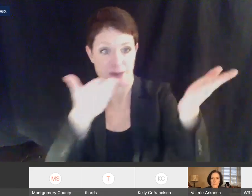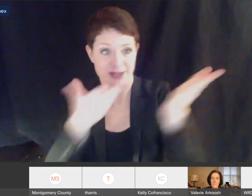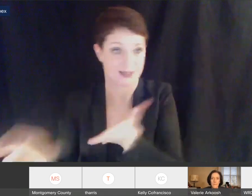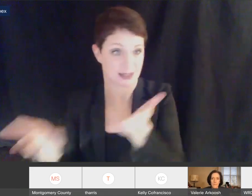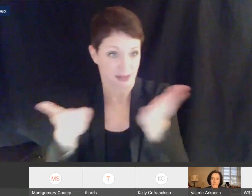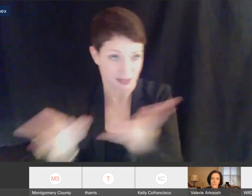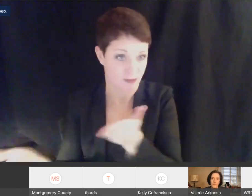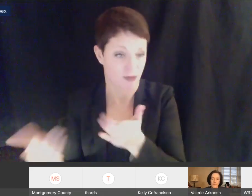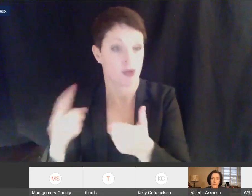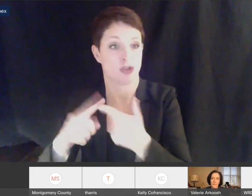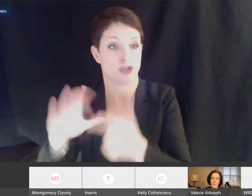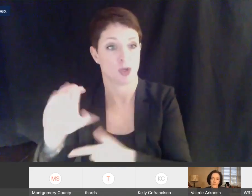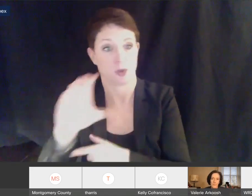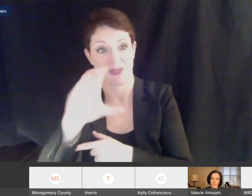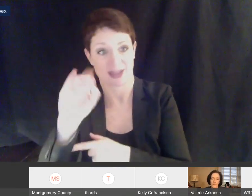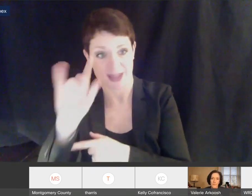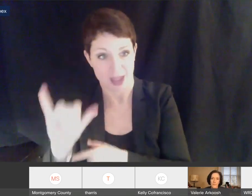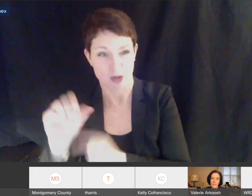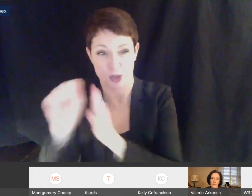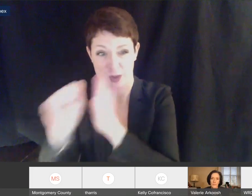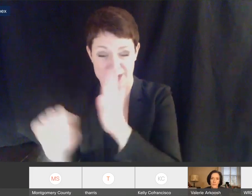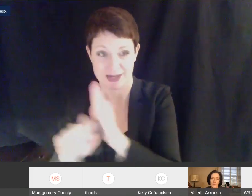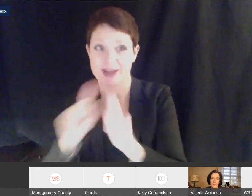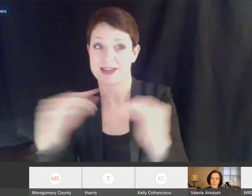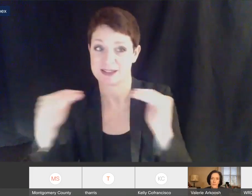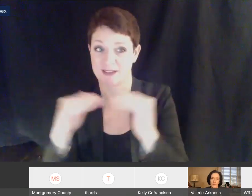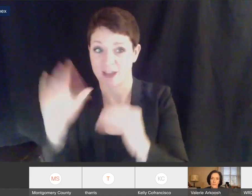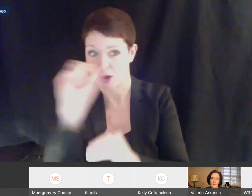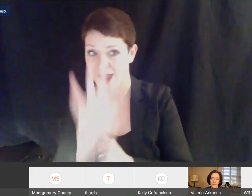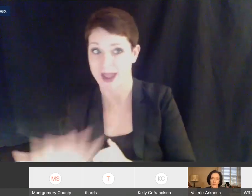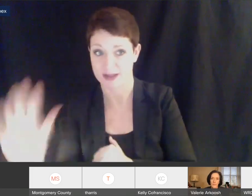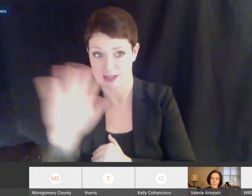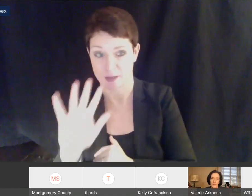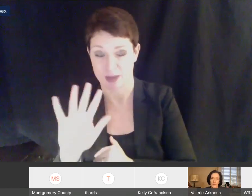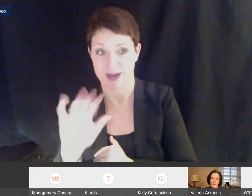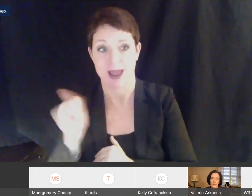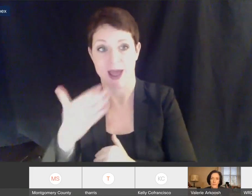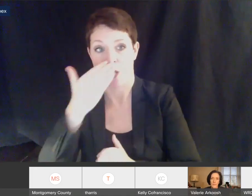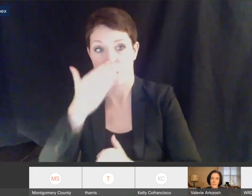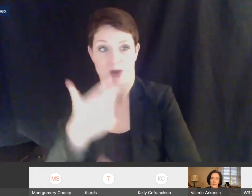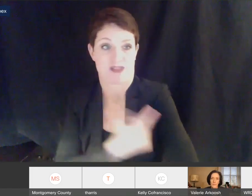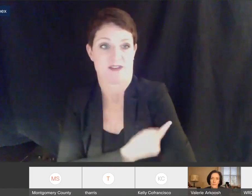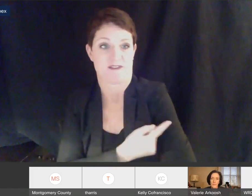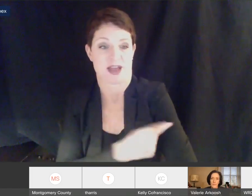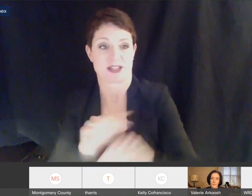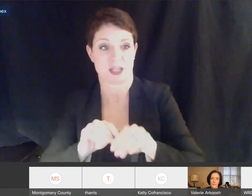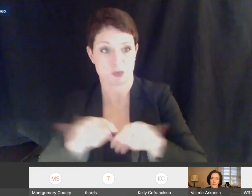to the County or the State is a fair estimate of how well the vaccine rollout is going in